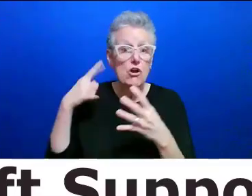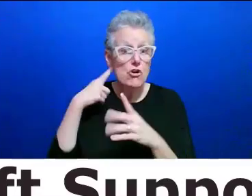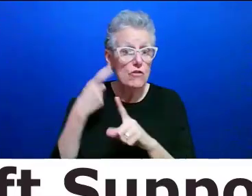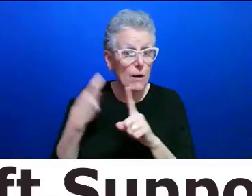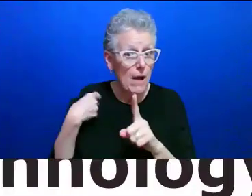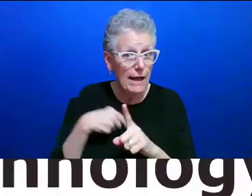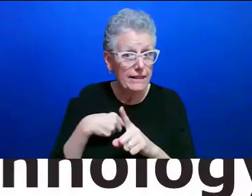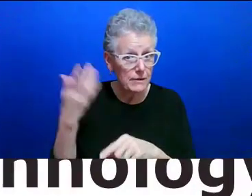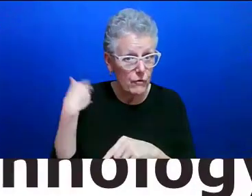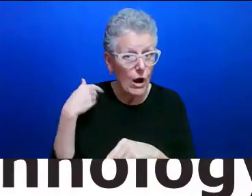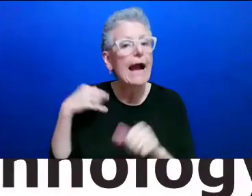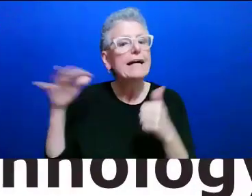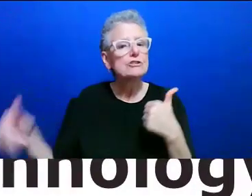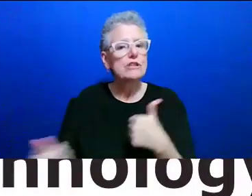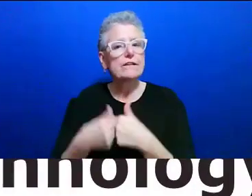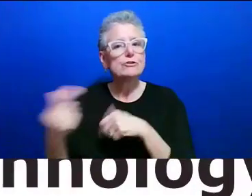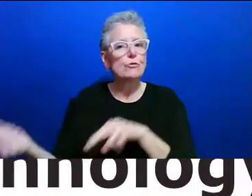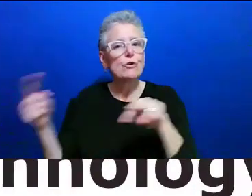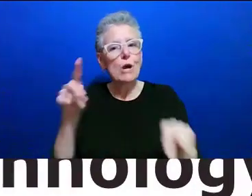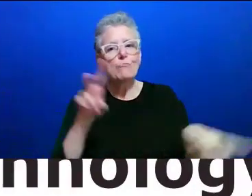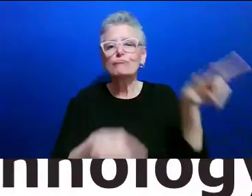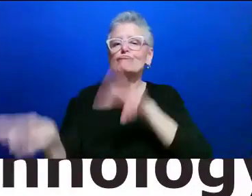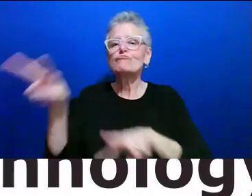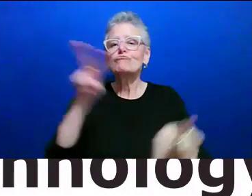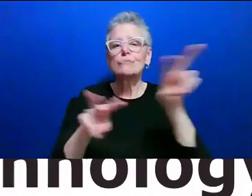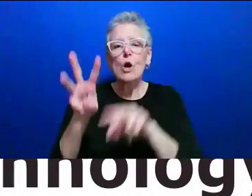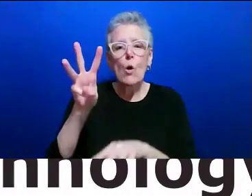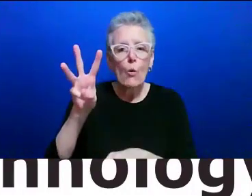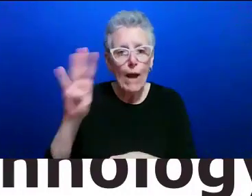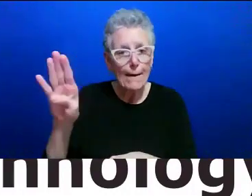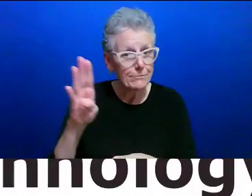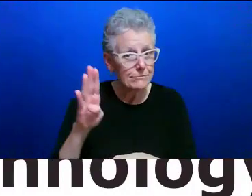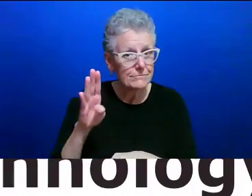I challenge you to come look at our website and see if there is something there for you.